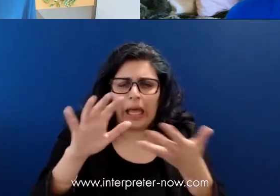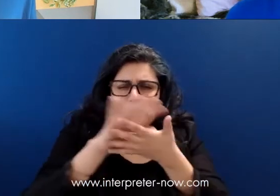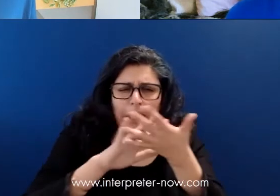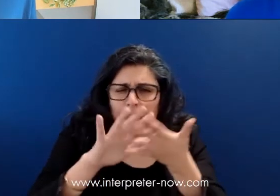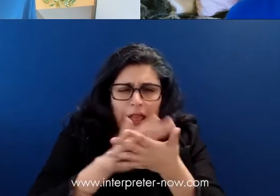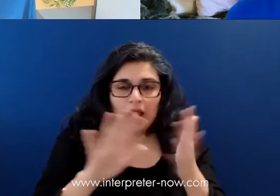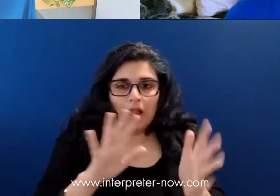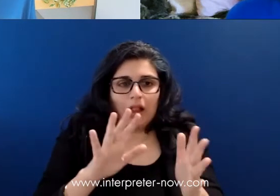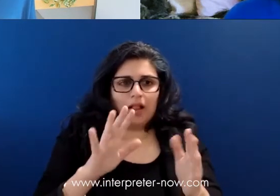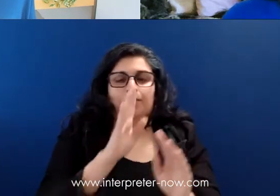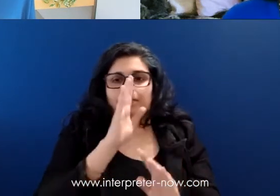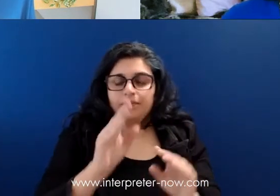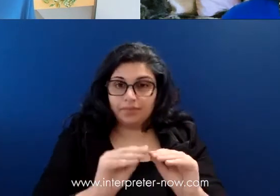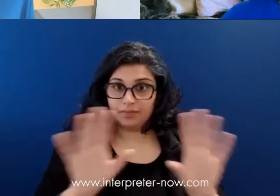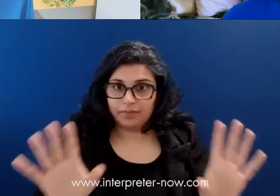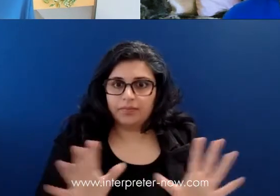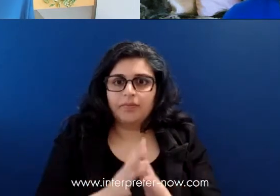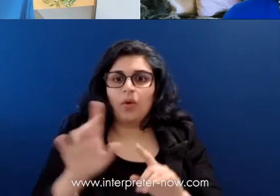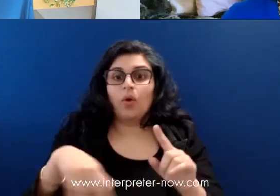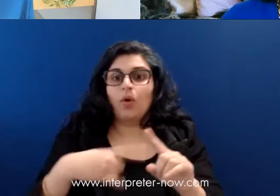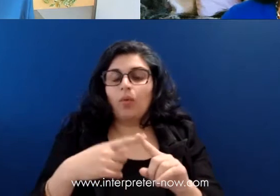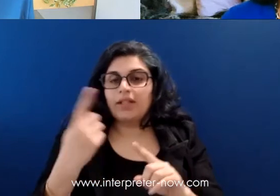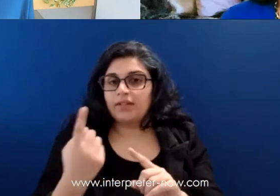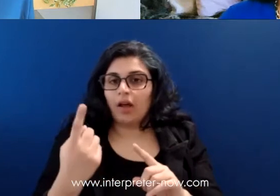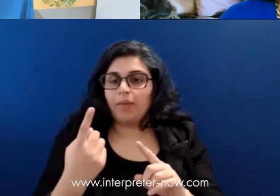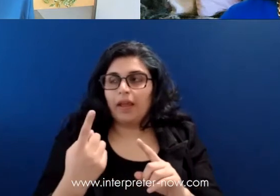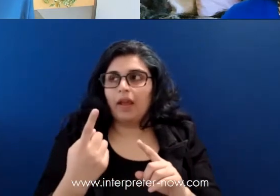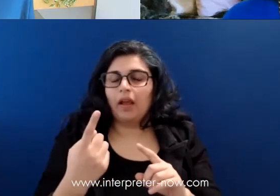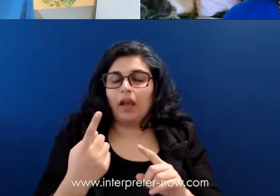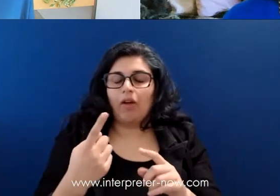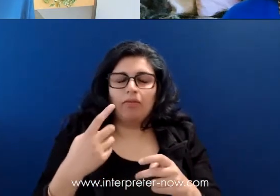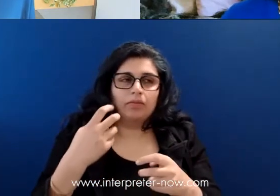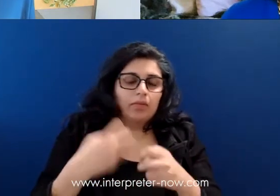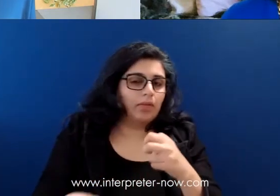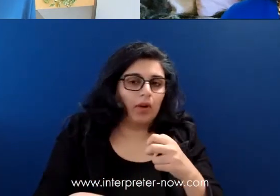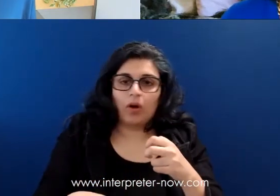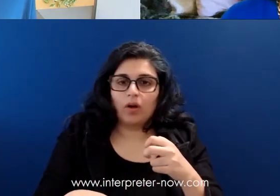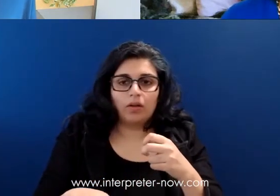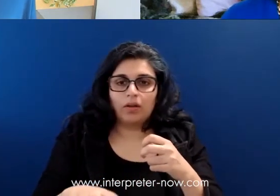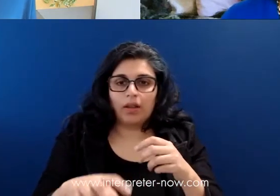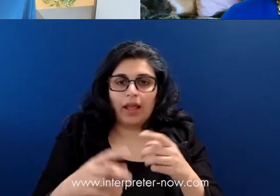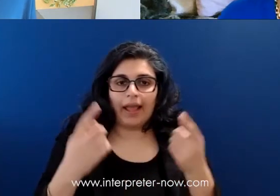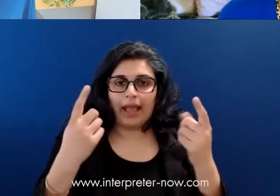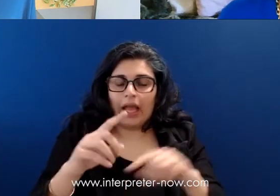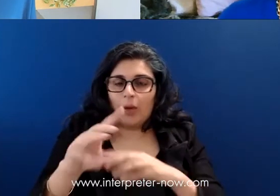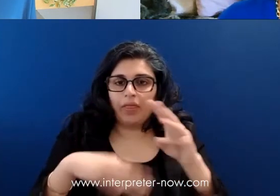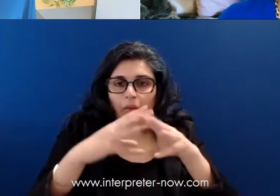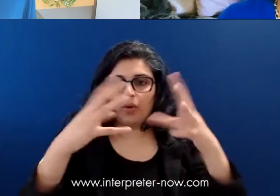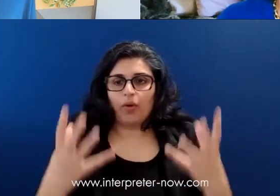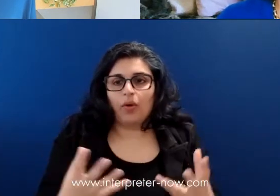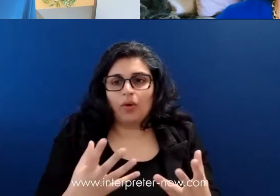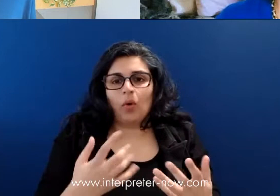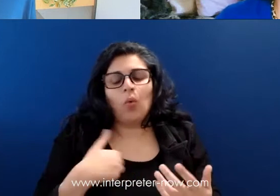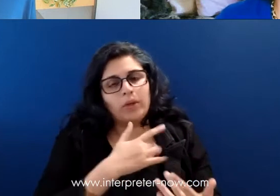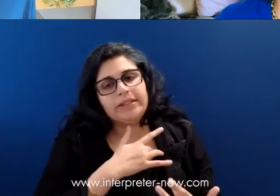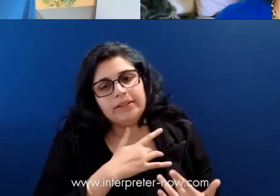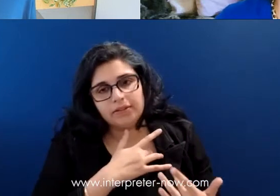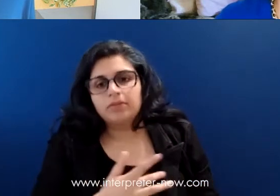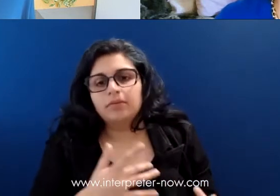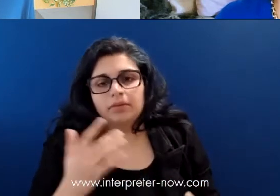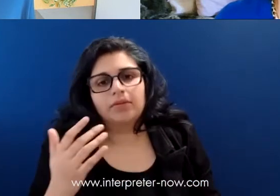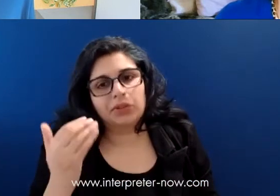When something really difficult happens in the world, we usually know; we're usually